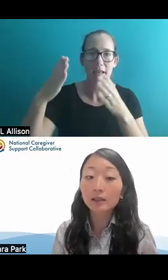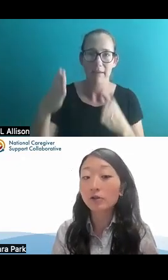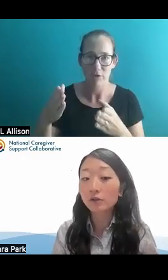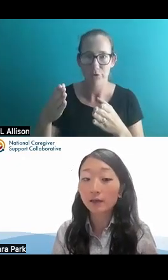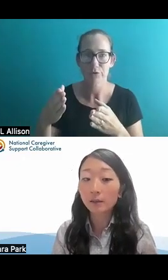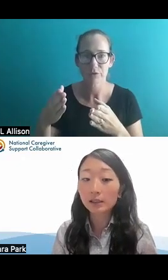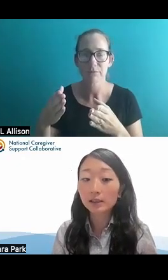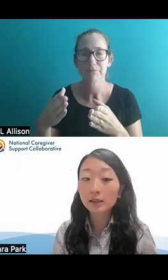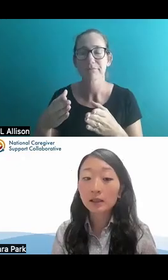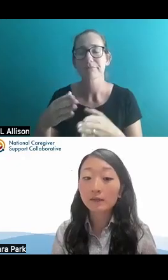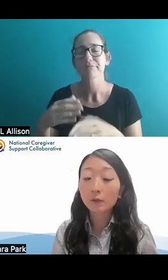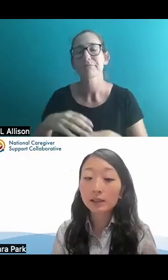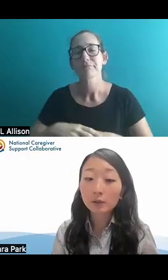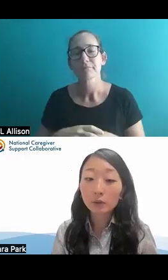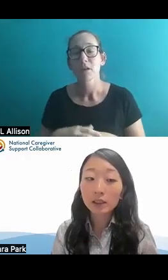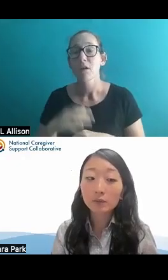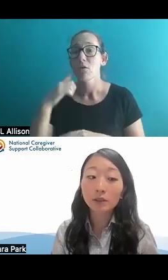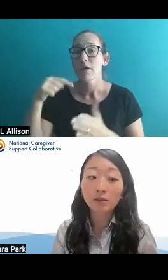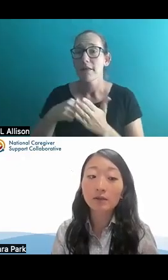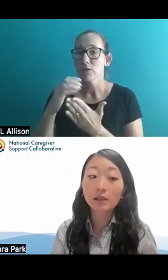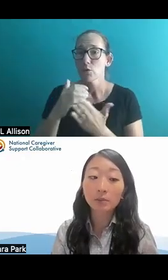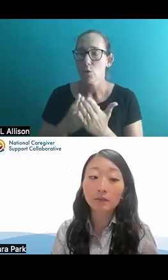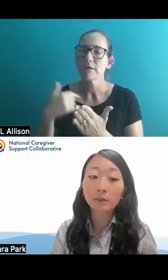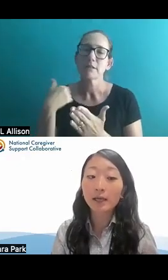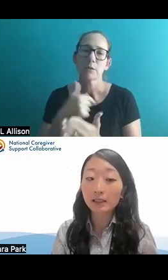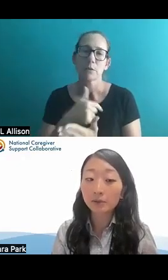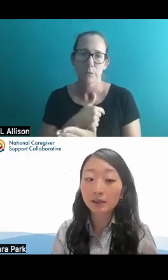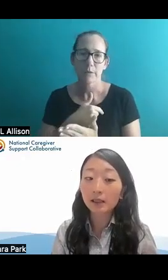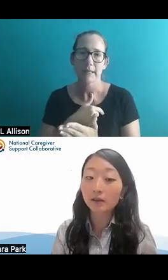kinship families. And for this course, we sought out input from the experts at the